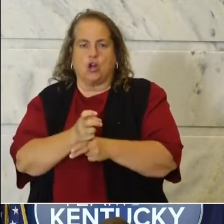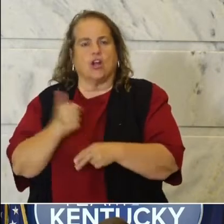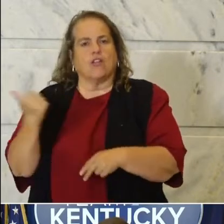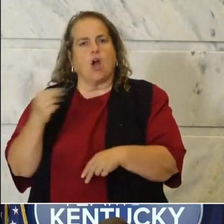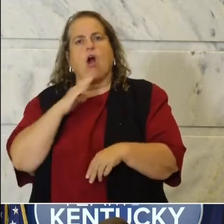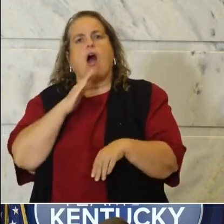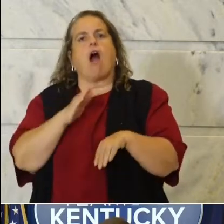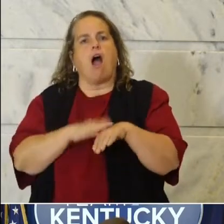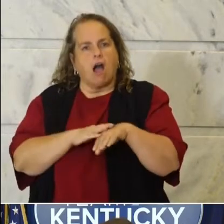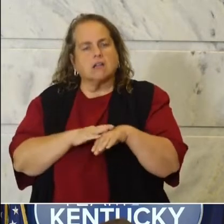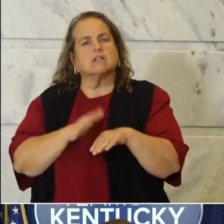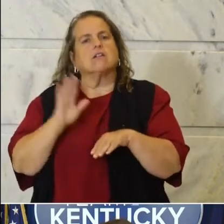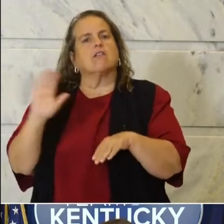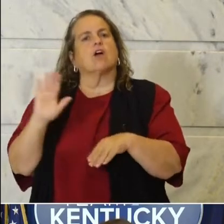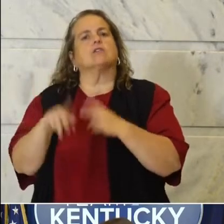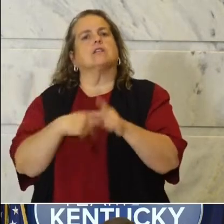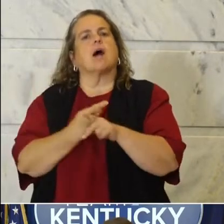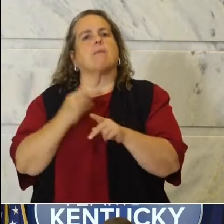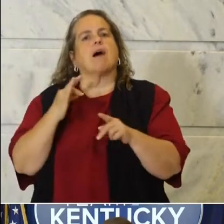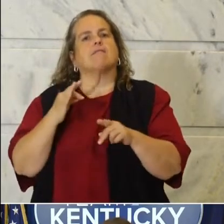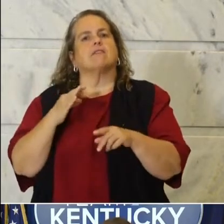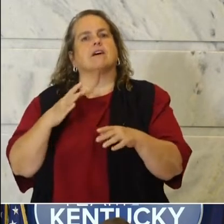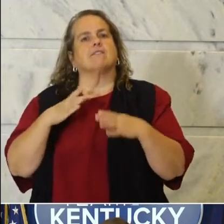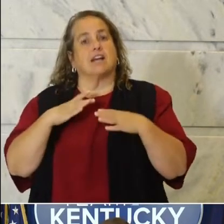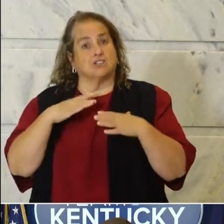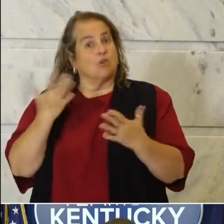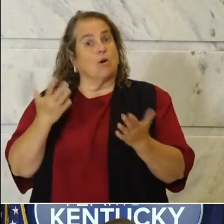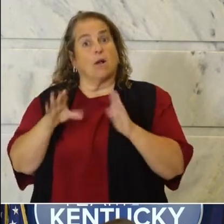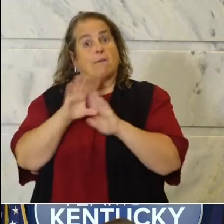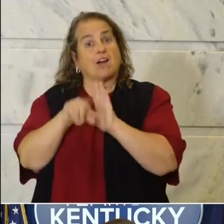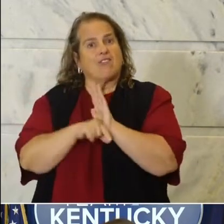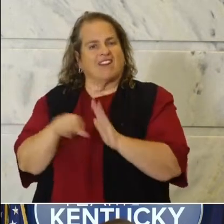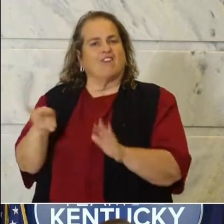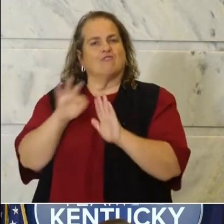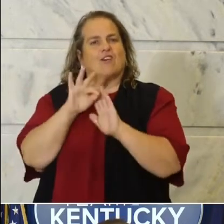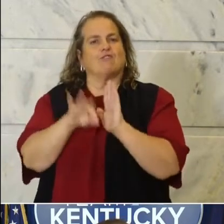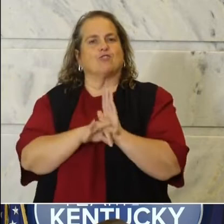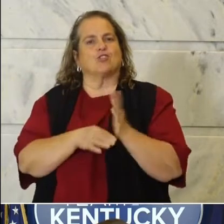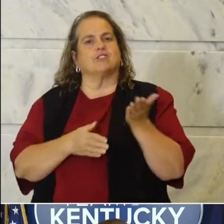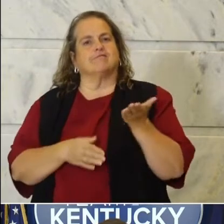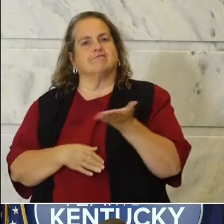vacation that's Frankfurt background. They're on a form of vacation. They're